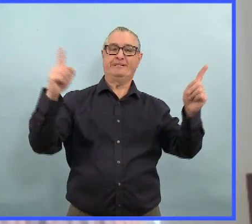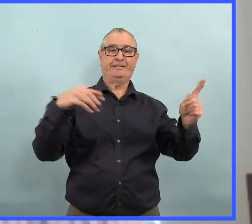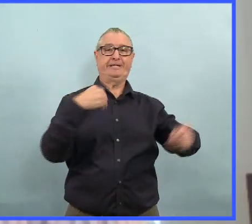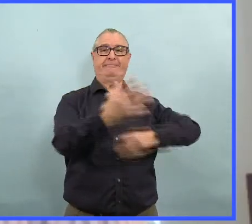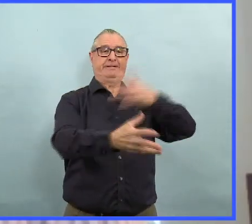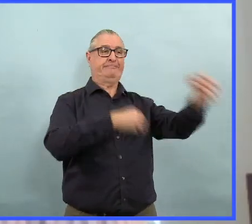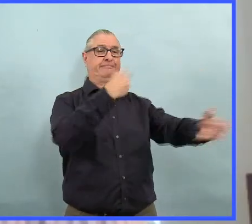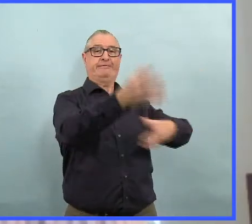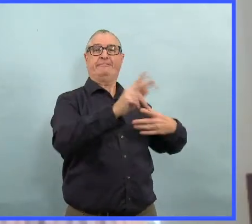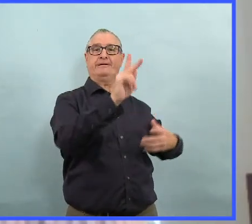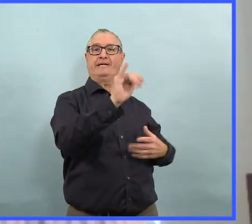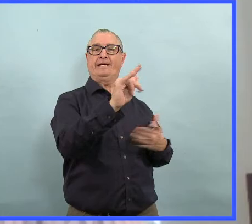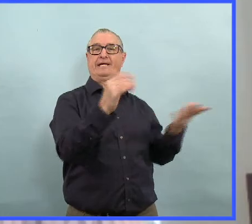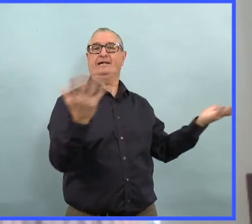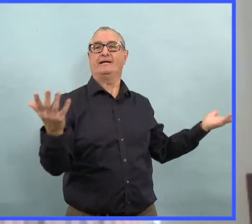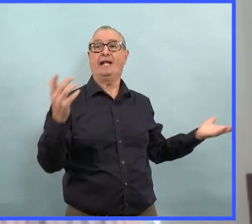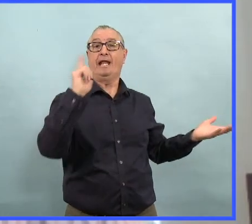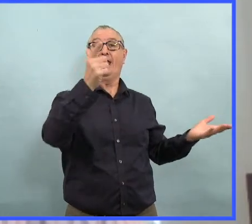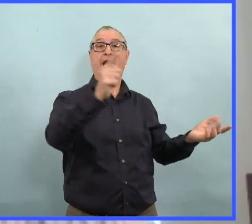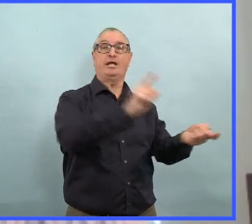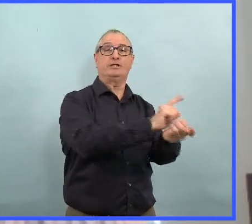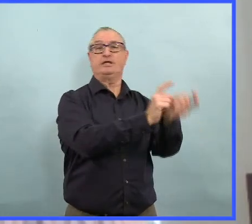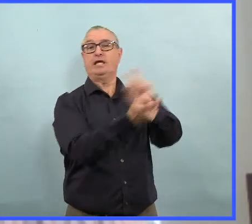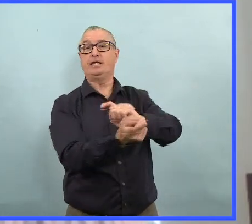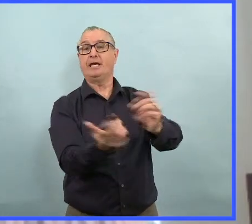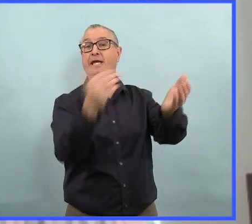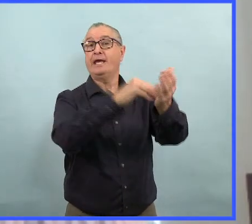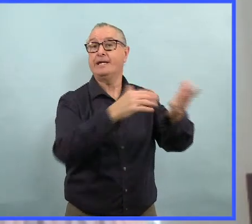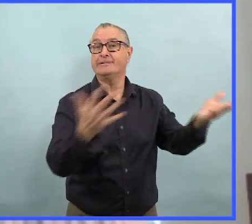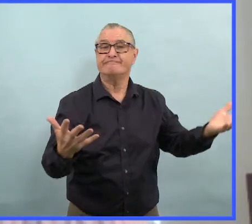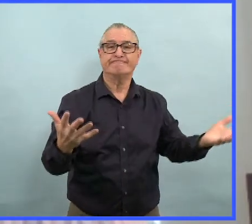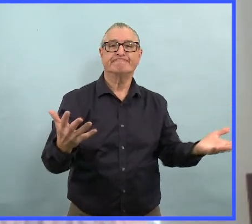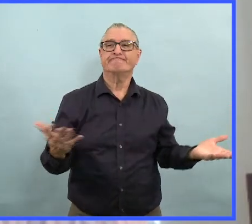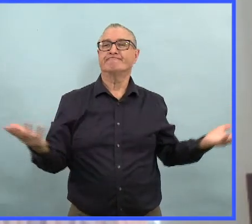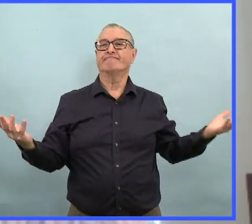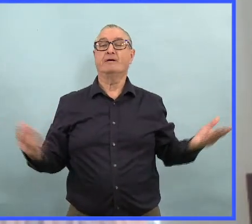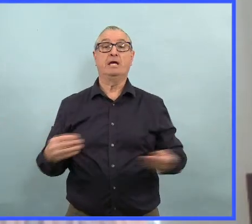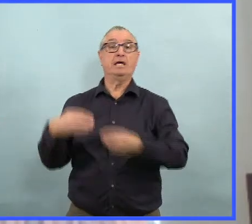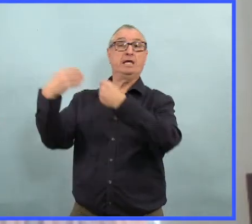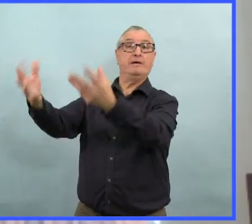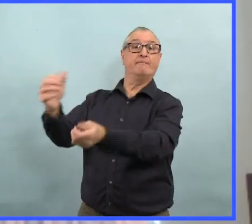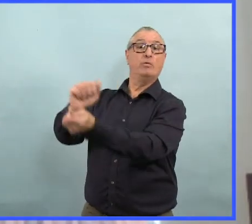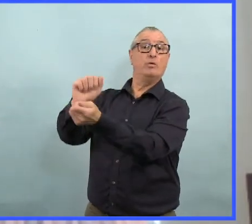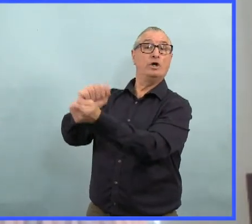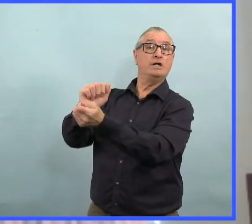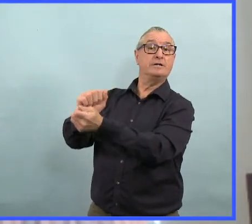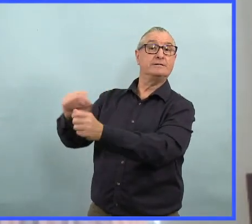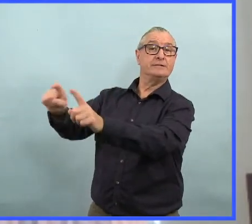healthcare system in education and other in other settings to help guide some of this as well so